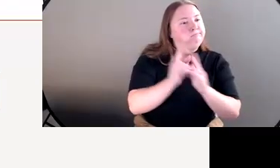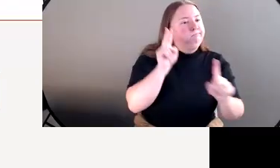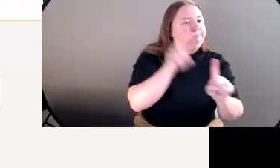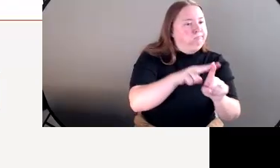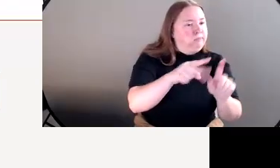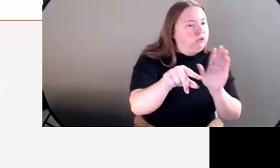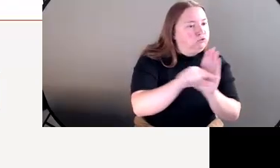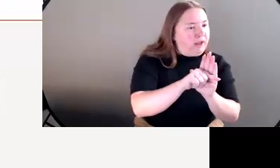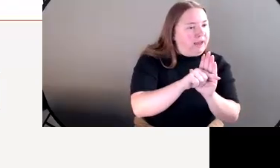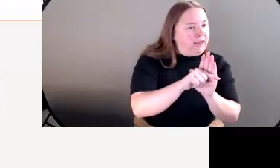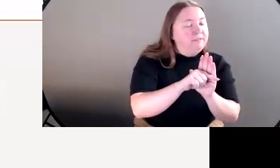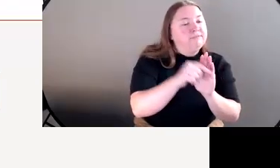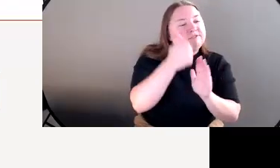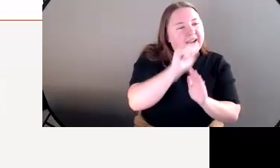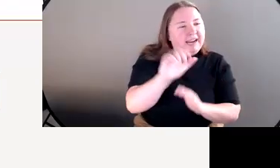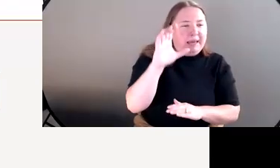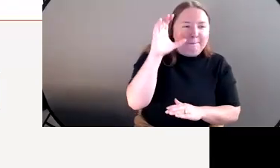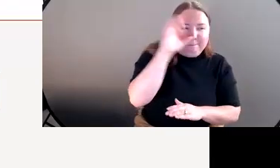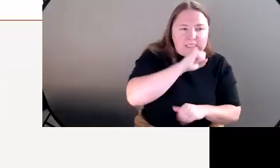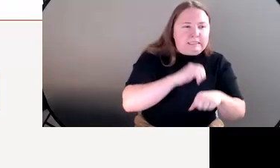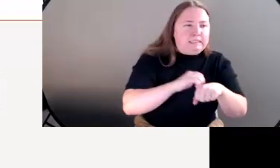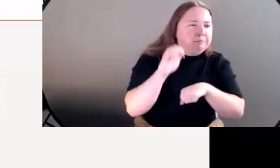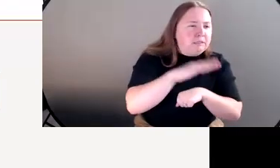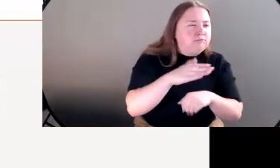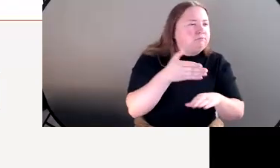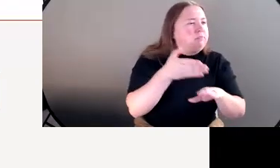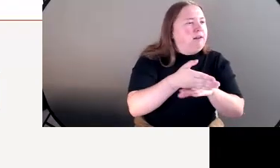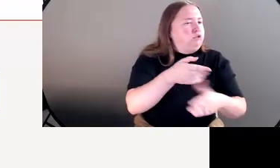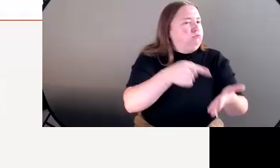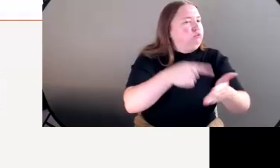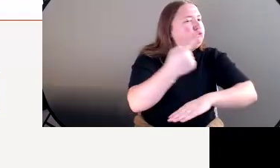for any missing submissions after a set due date for an assignment.